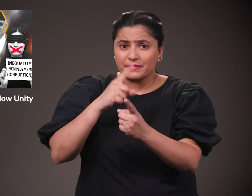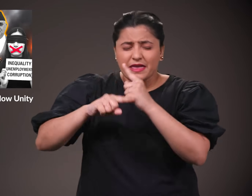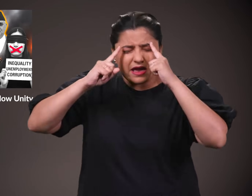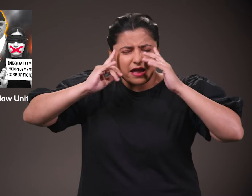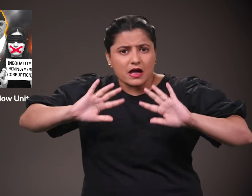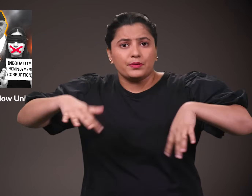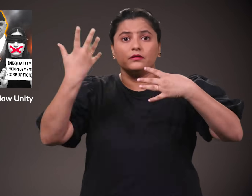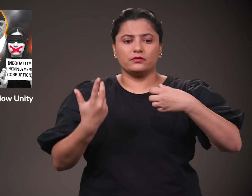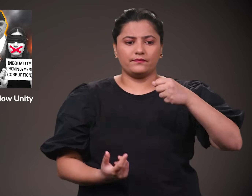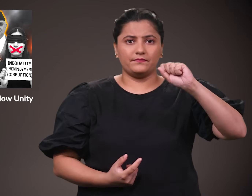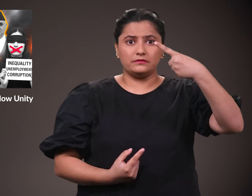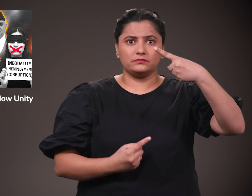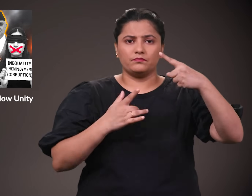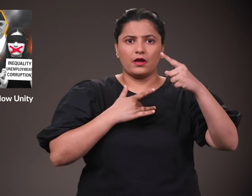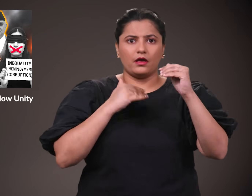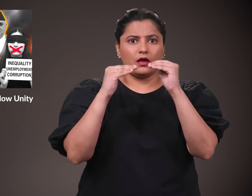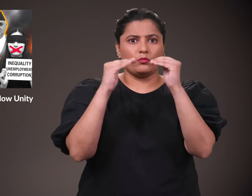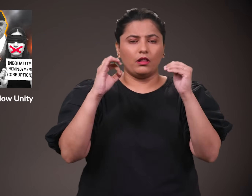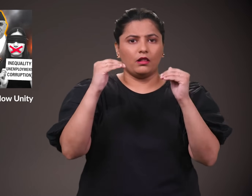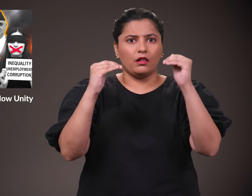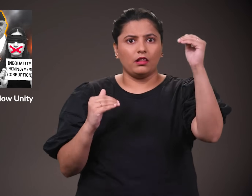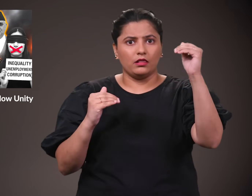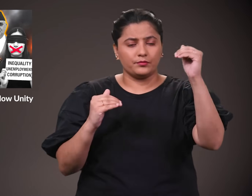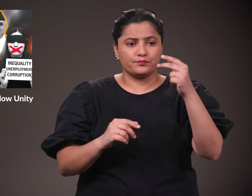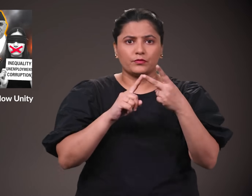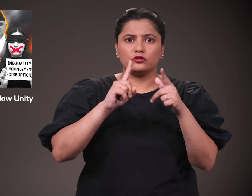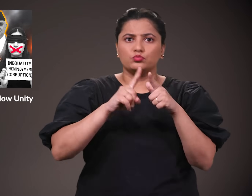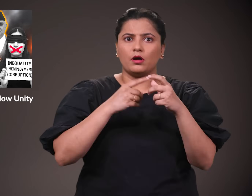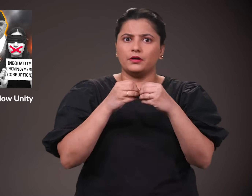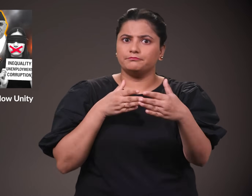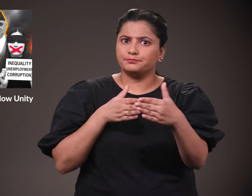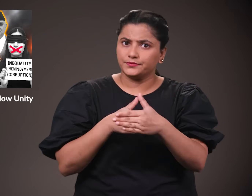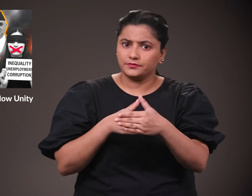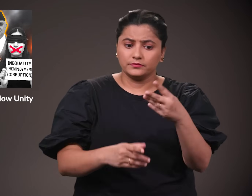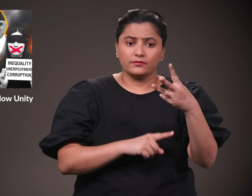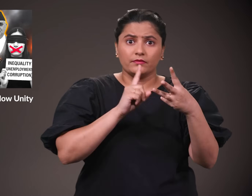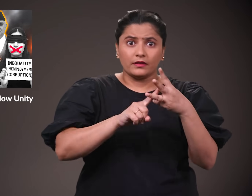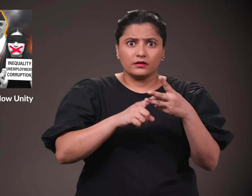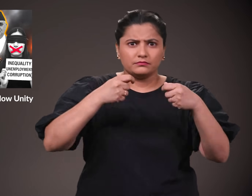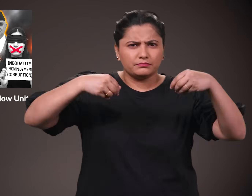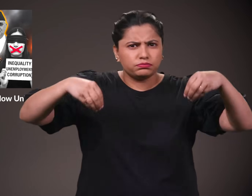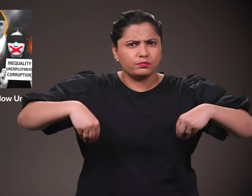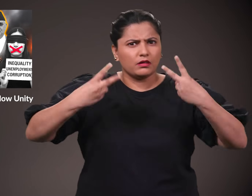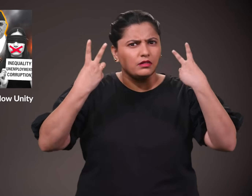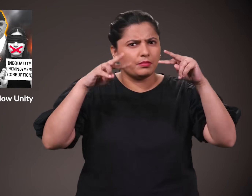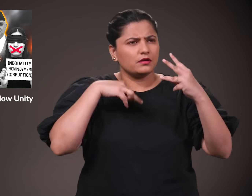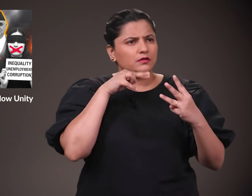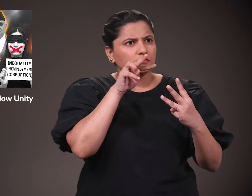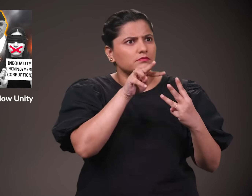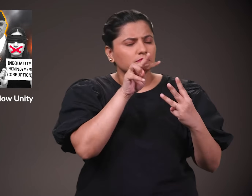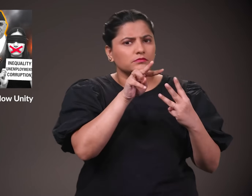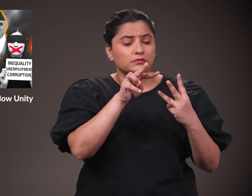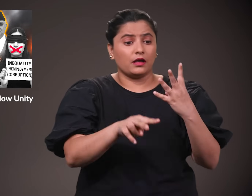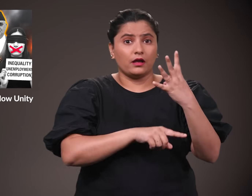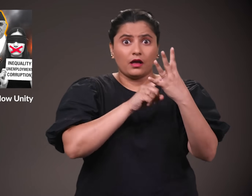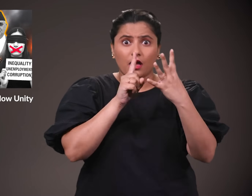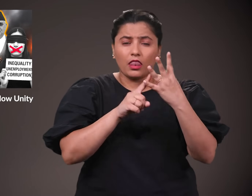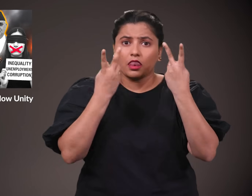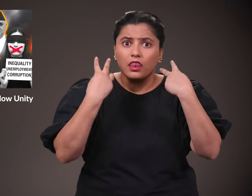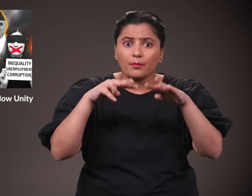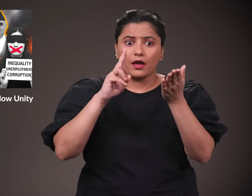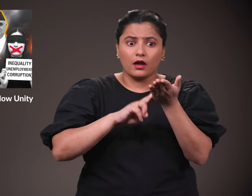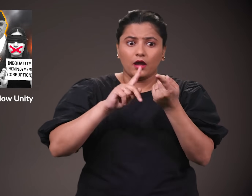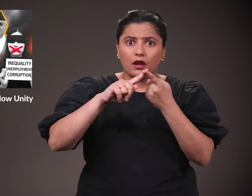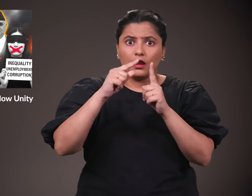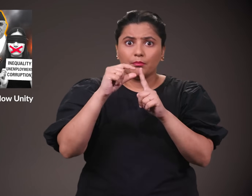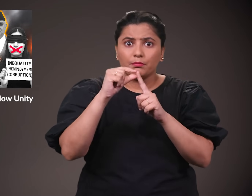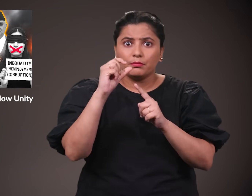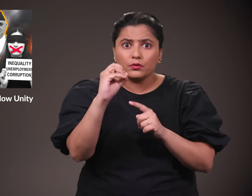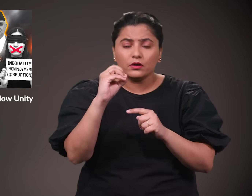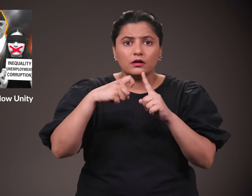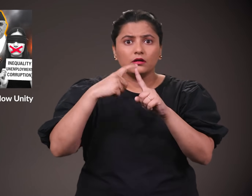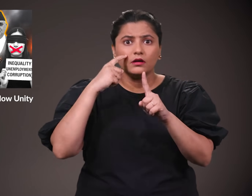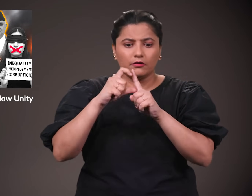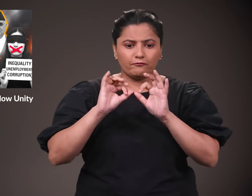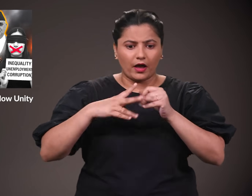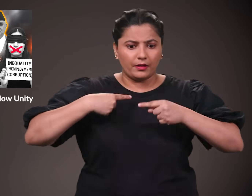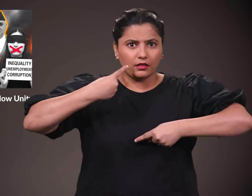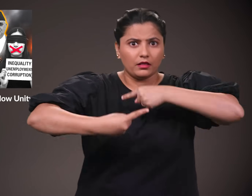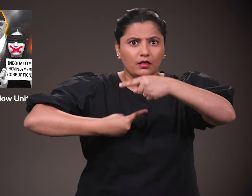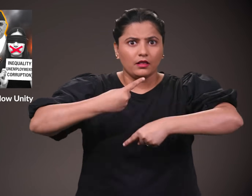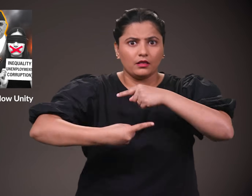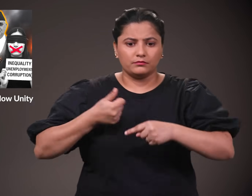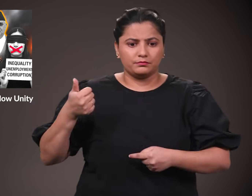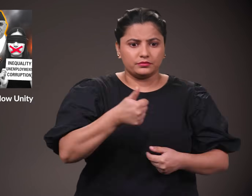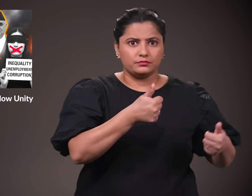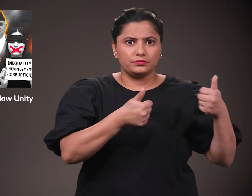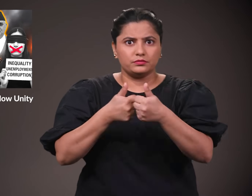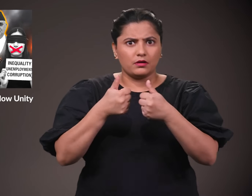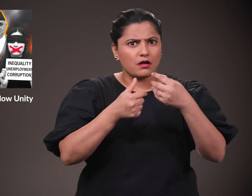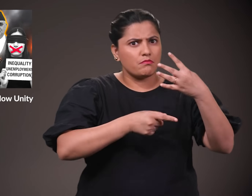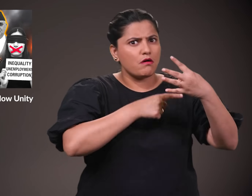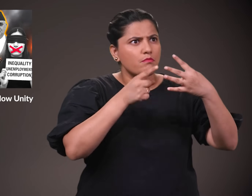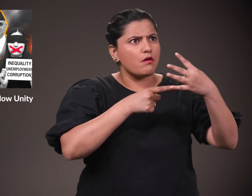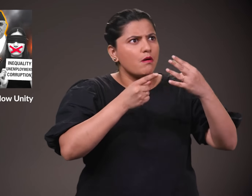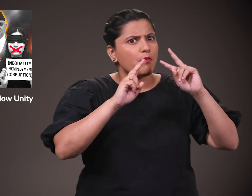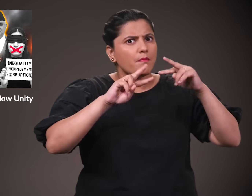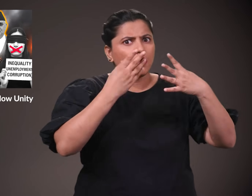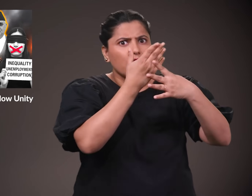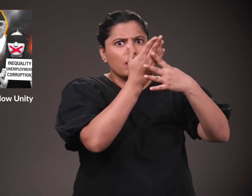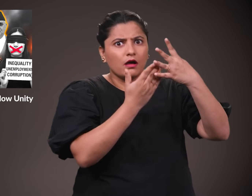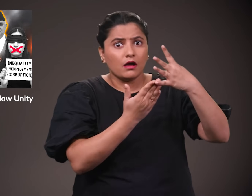People were aggrieved by the inequality, unemployment, corruption and nepotism,